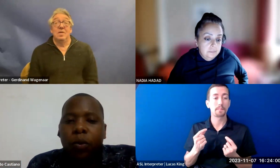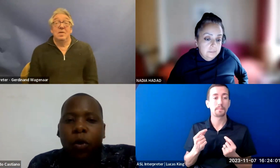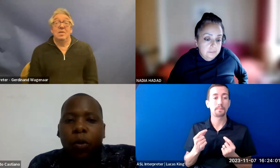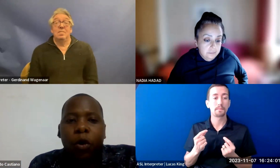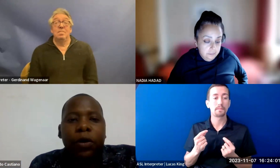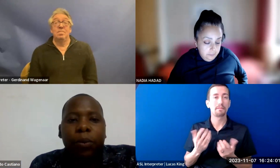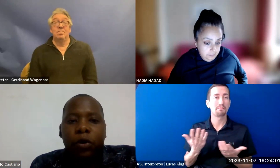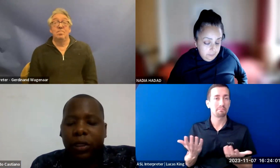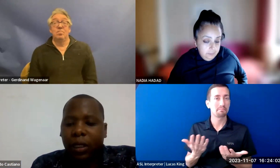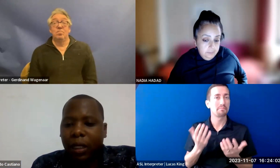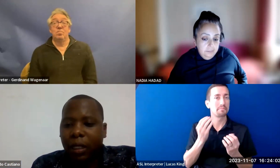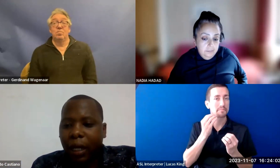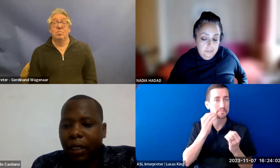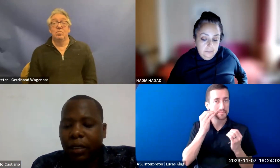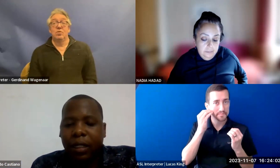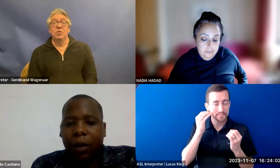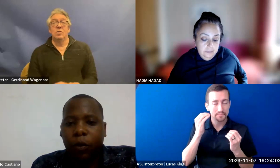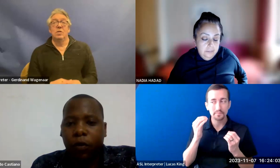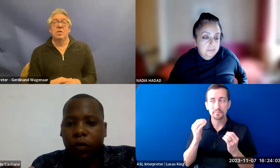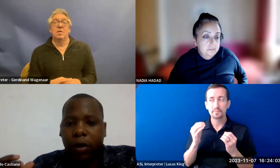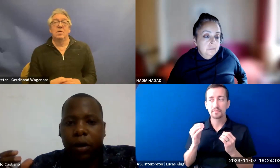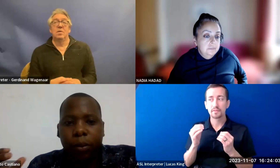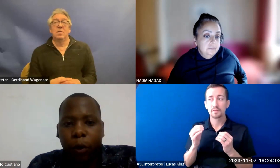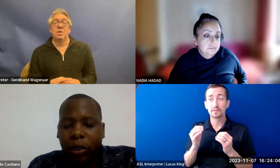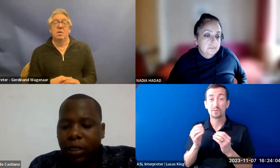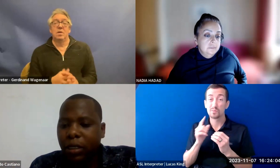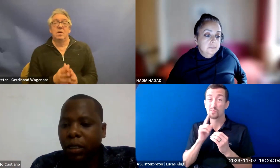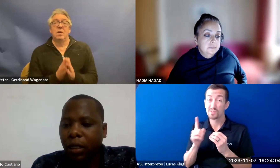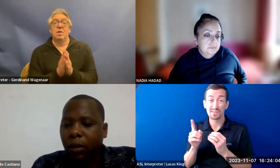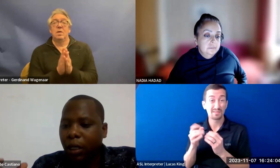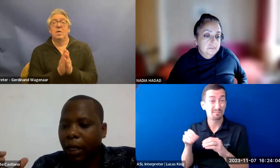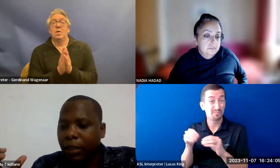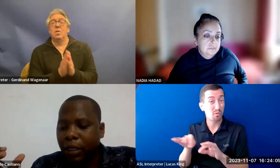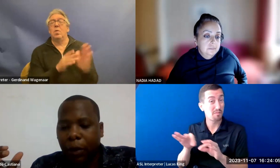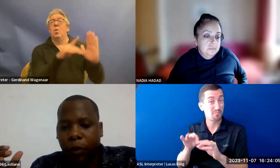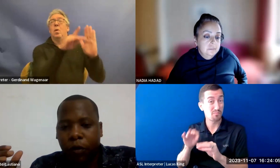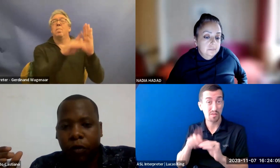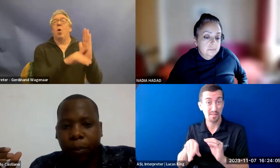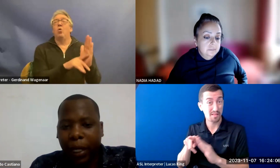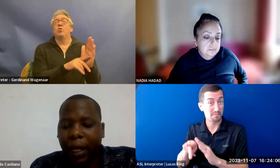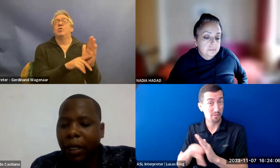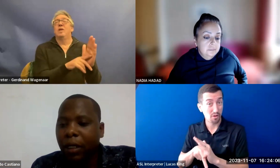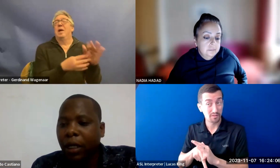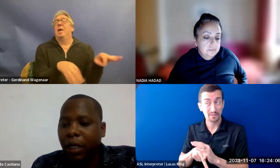is that, more important than any type of policy or plan